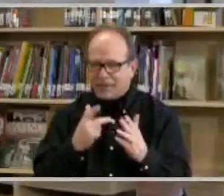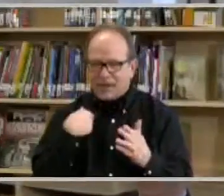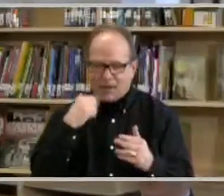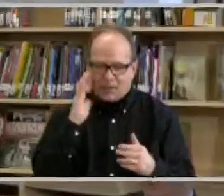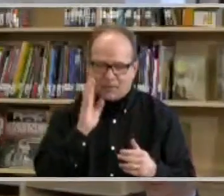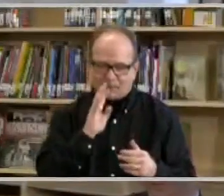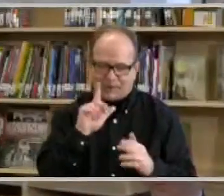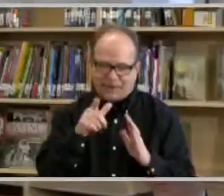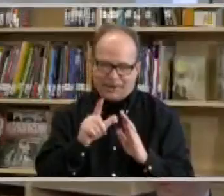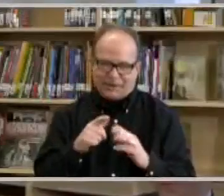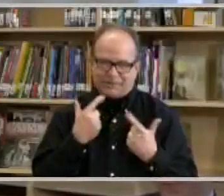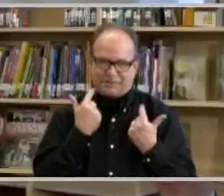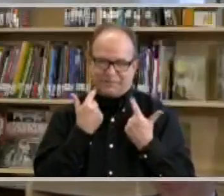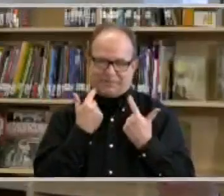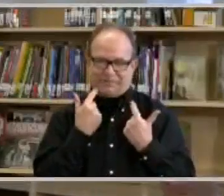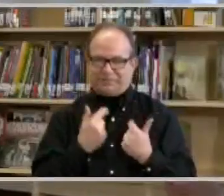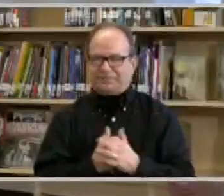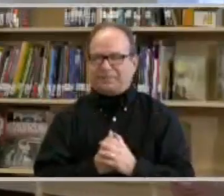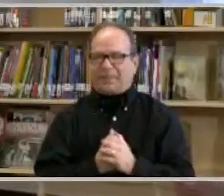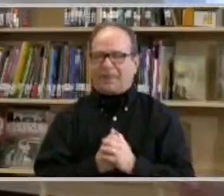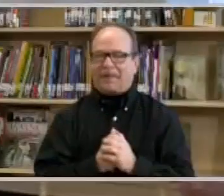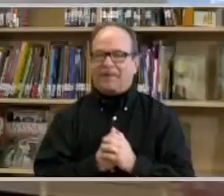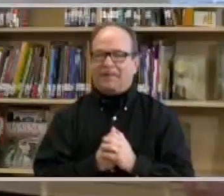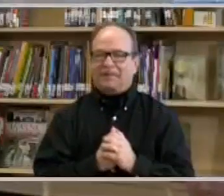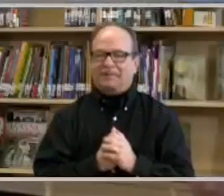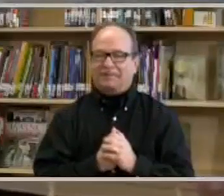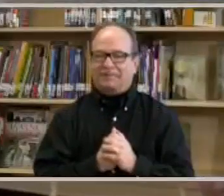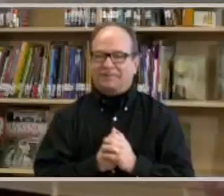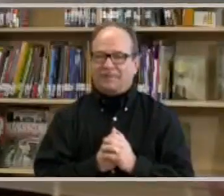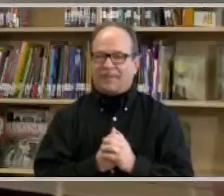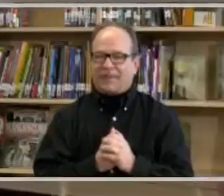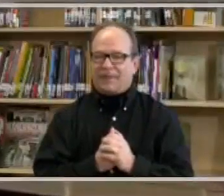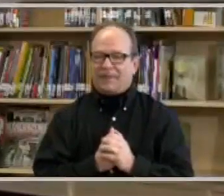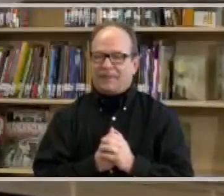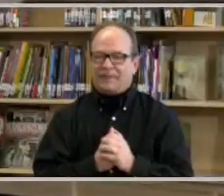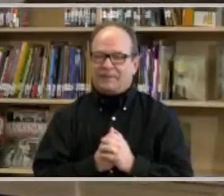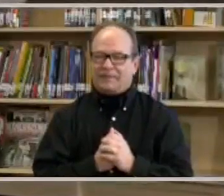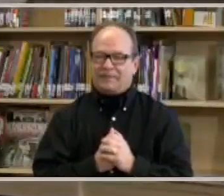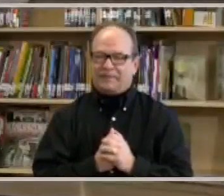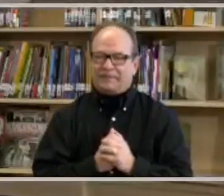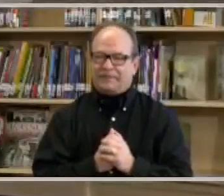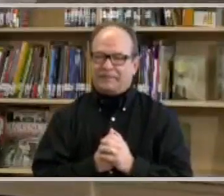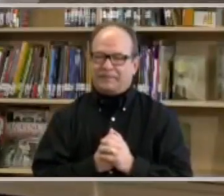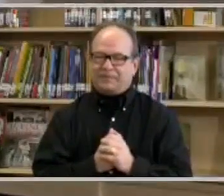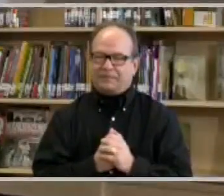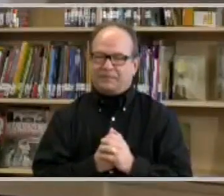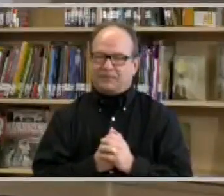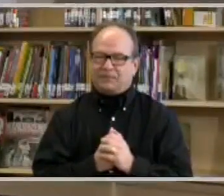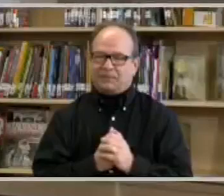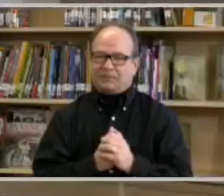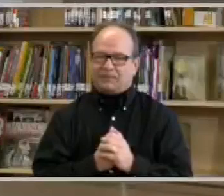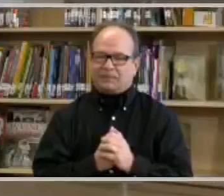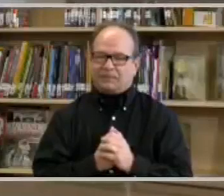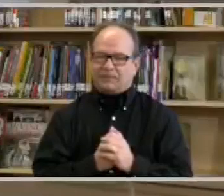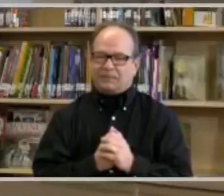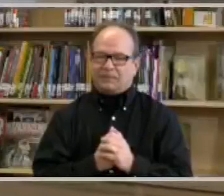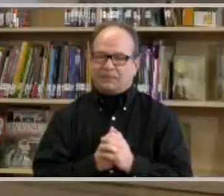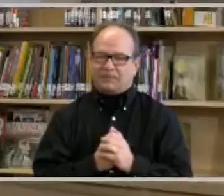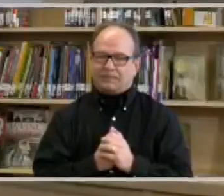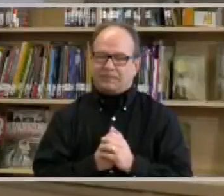I'LL HAVE TO EXPLAIN THAT TO EVERYBODY LATER, BETTY.